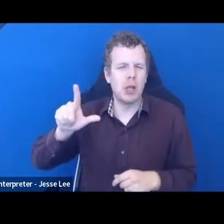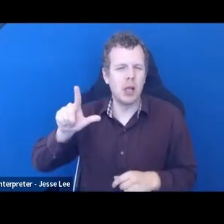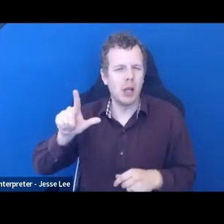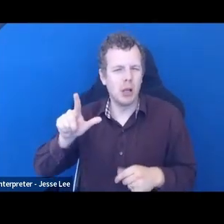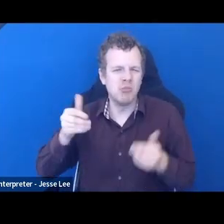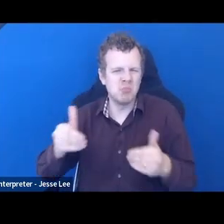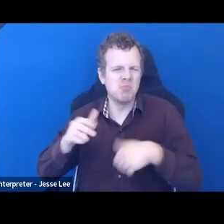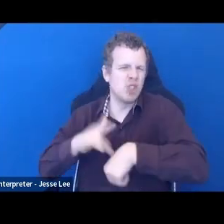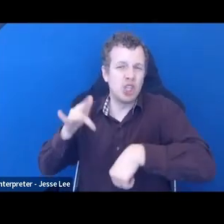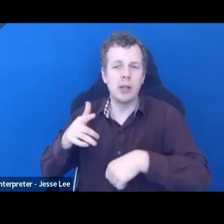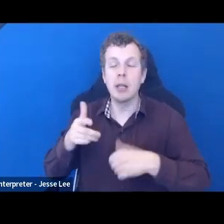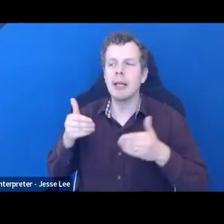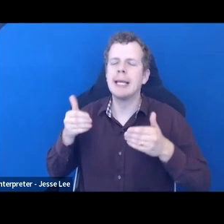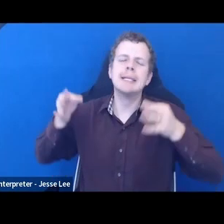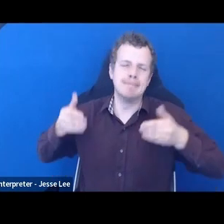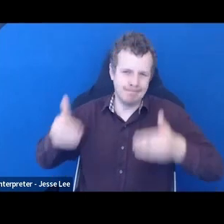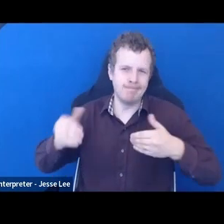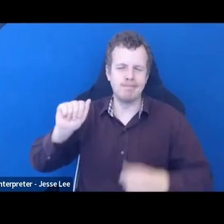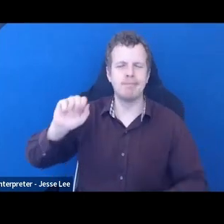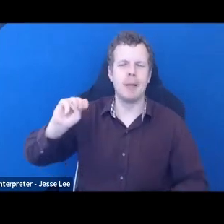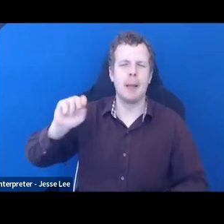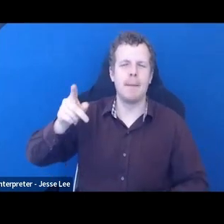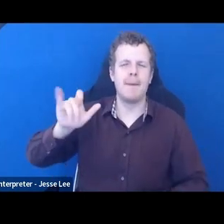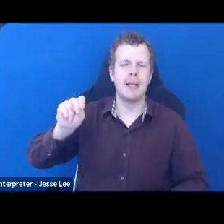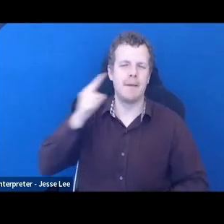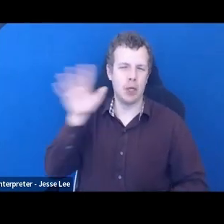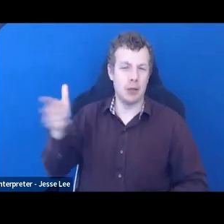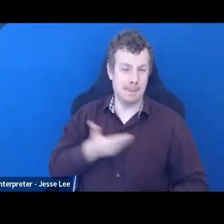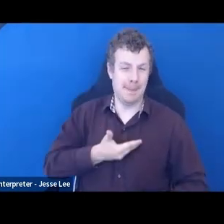And then the value of lived experience.